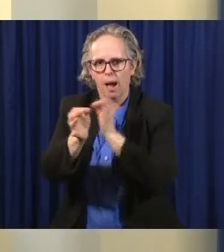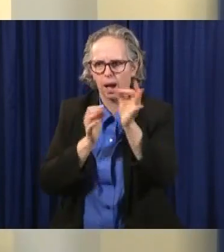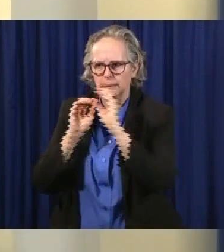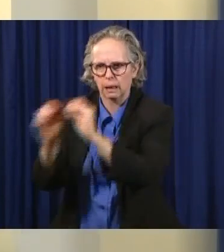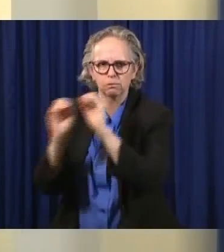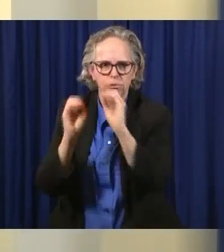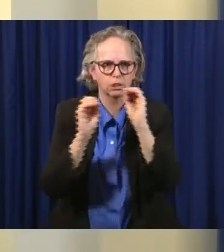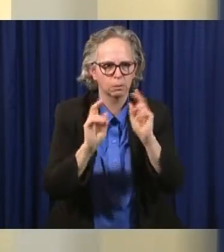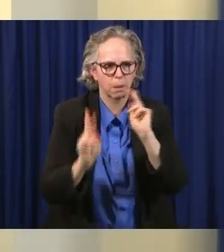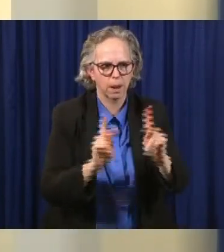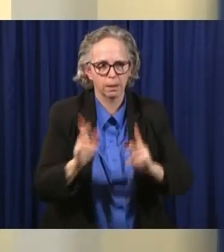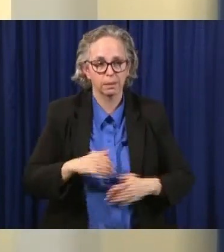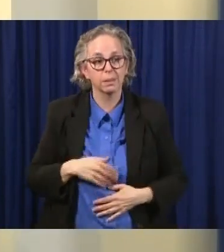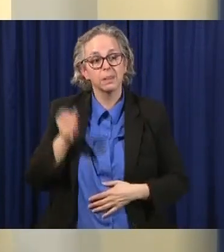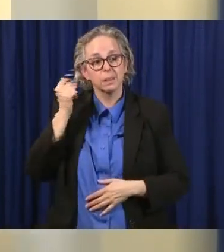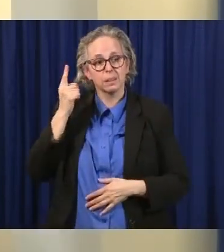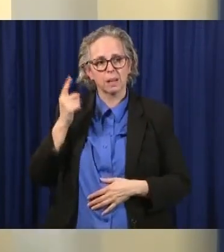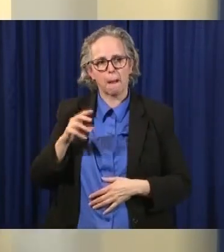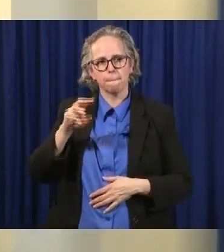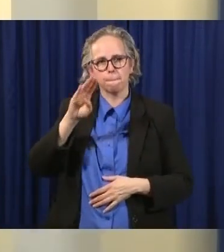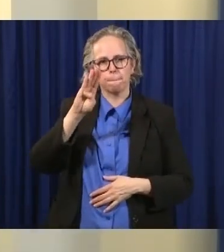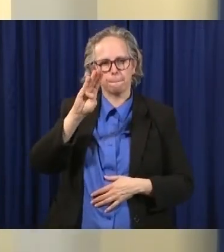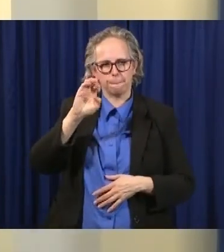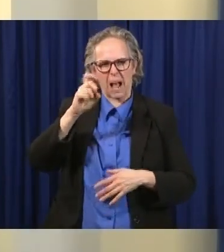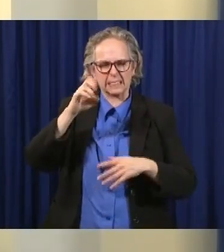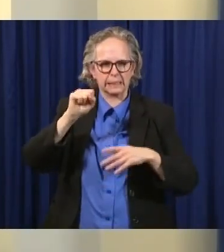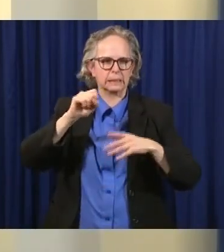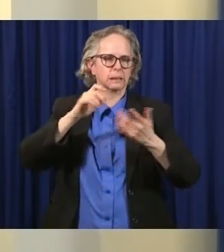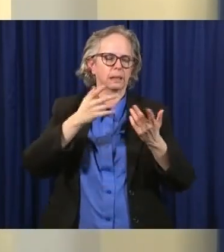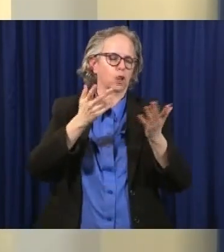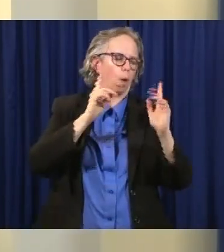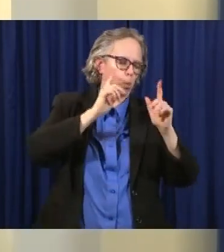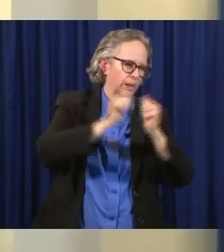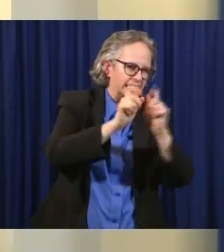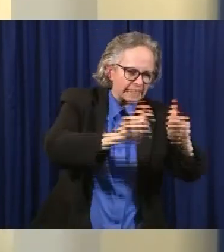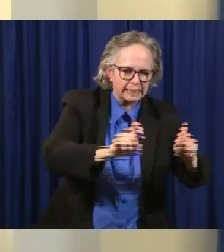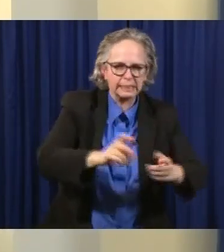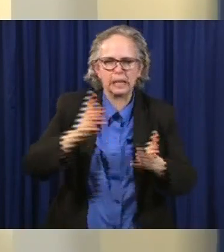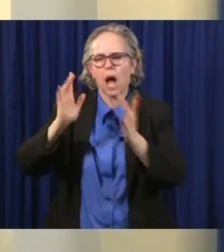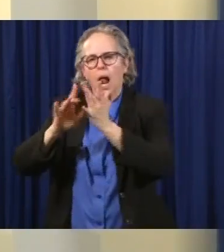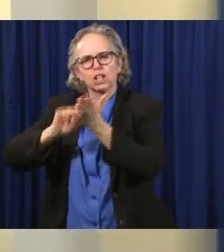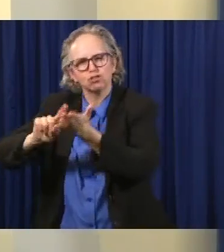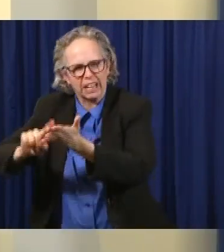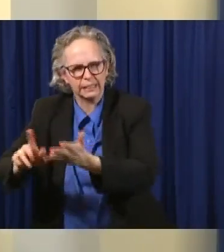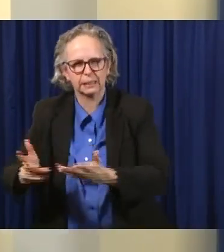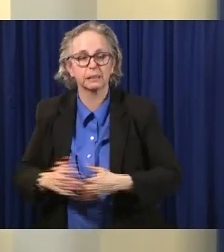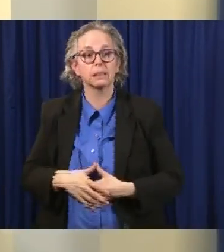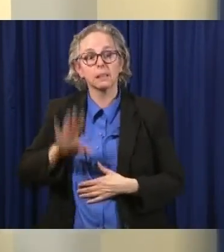SO WE WILL BE DOING THINGS FROM TEACHING AND EDUCATING TO THE KINDS OF KEEPING THIS IS OUR BOXES AND OUR TESTING AND